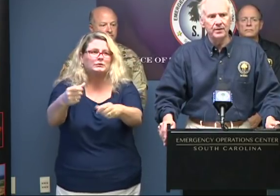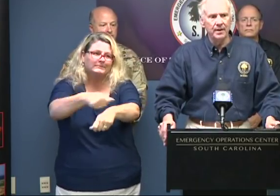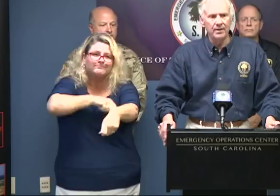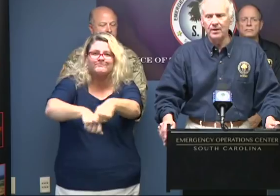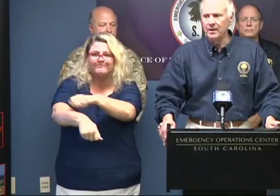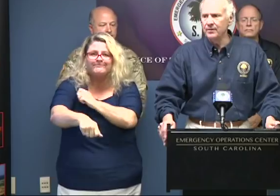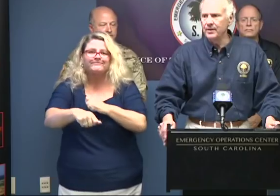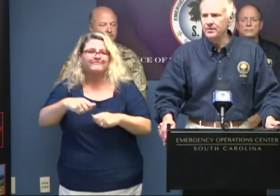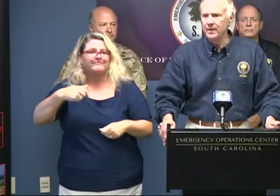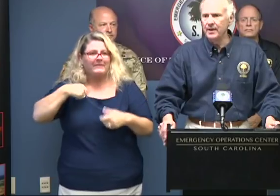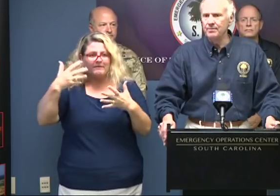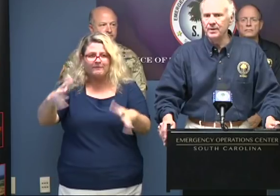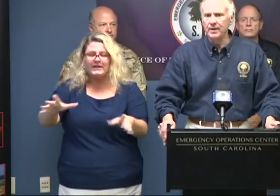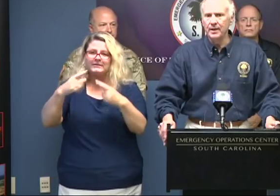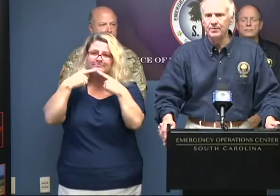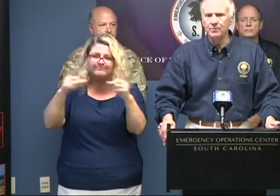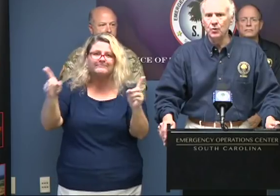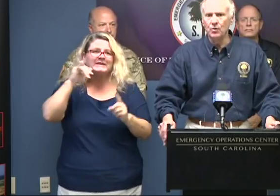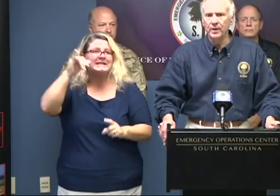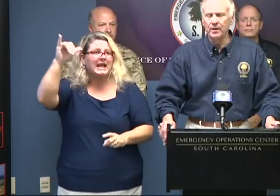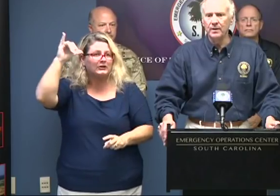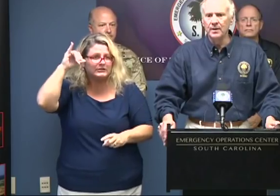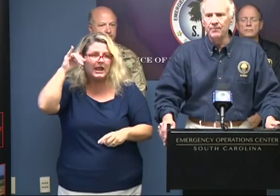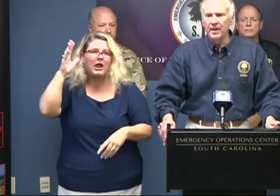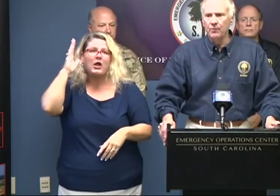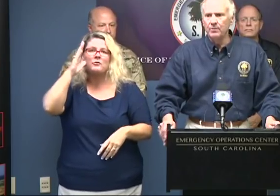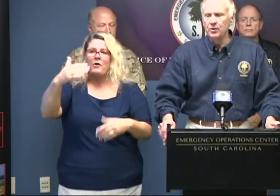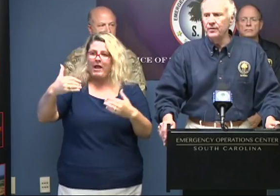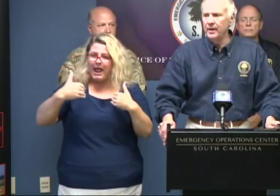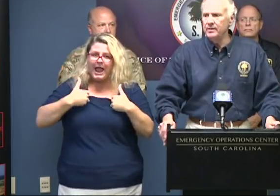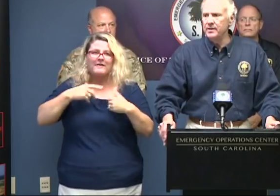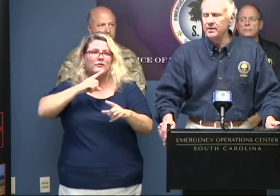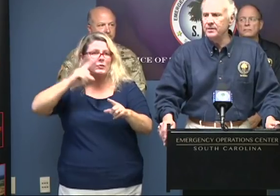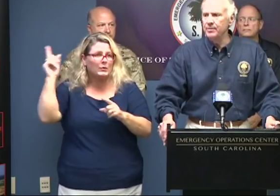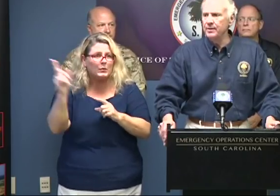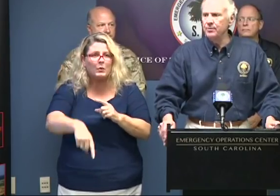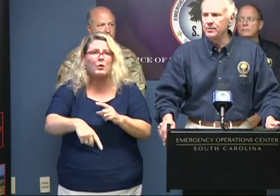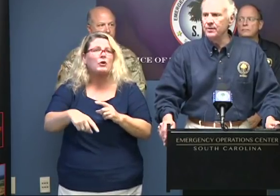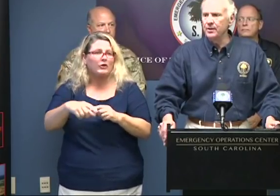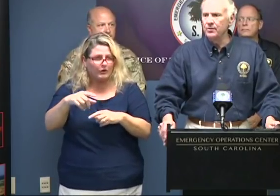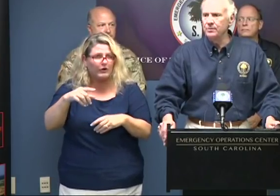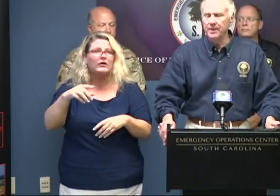that allowed a lot of things to happen and to happen more quickly, and we're moving assets and people to the coast,